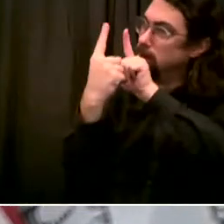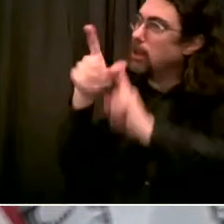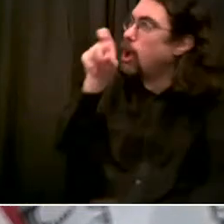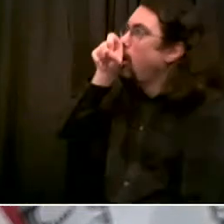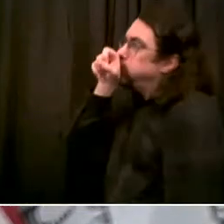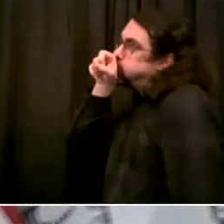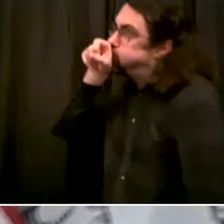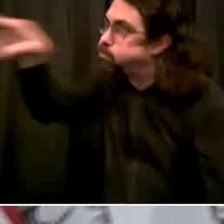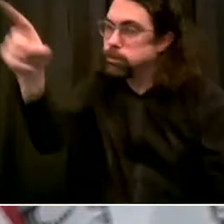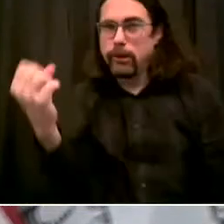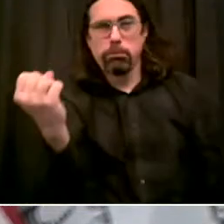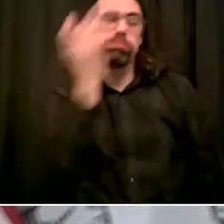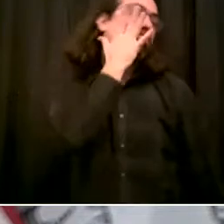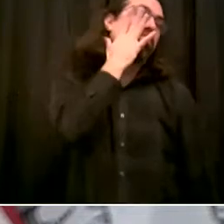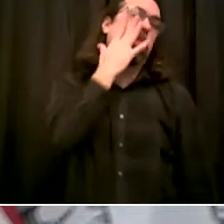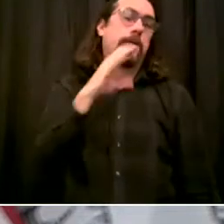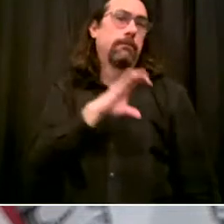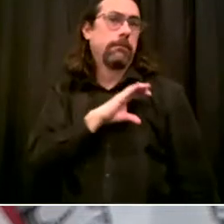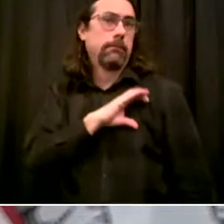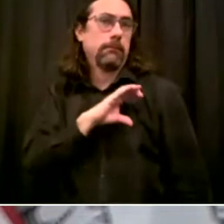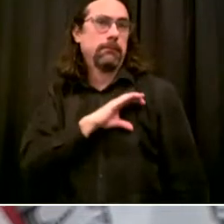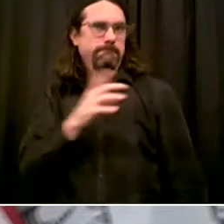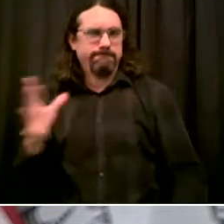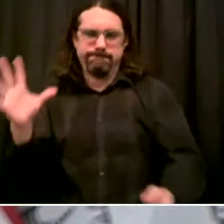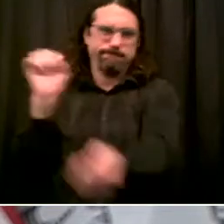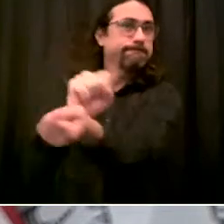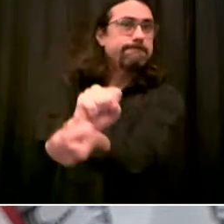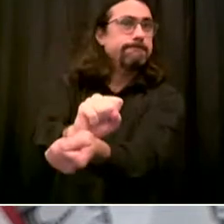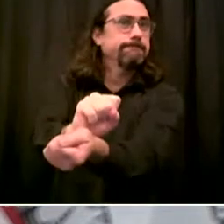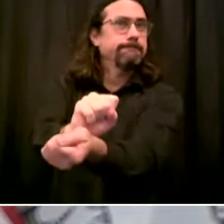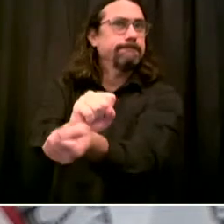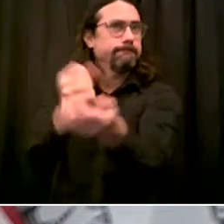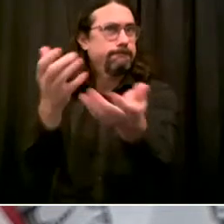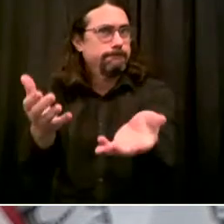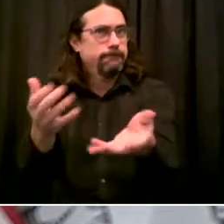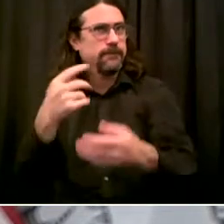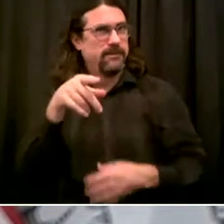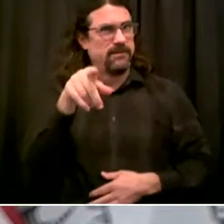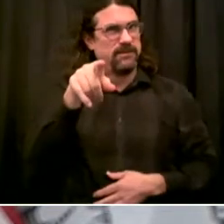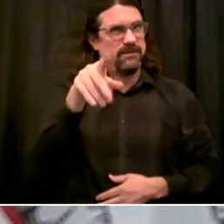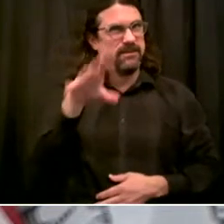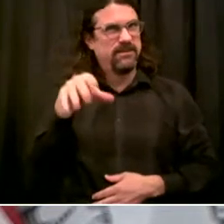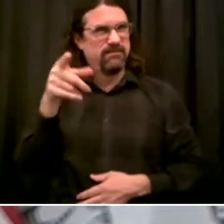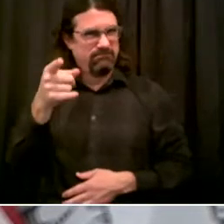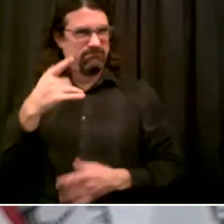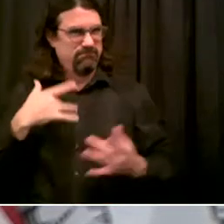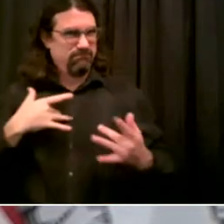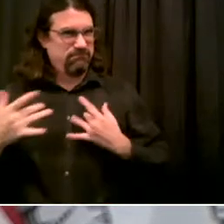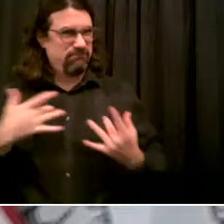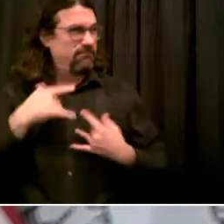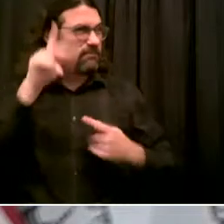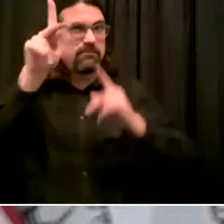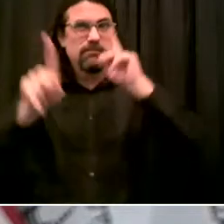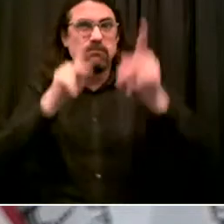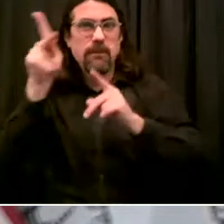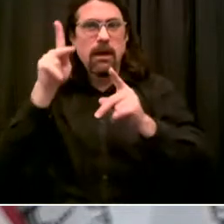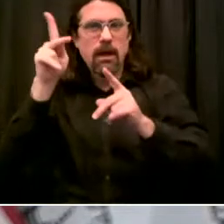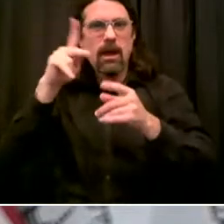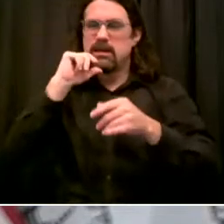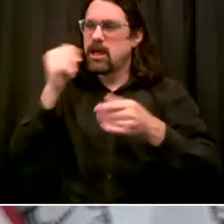ESPECIALLY TYPIFIED BY THIS WOMAN FROM PENNSYLVANIA? > TI'S A FAIR QUESTION AND W